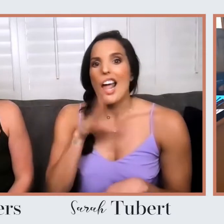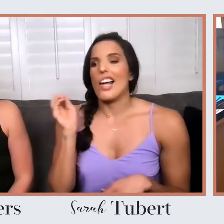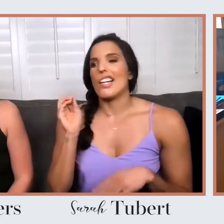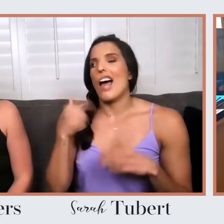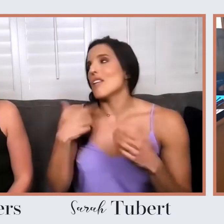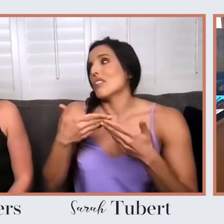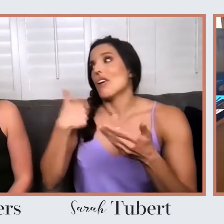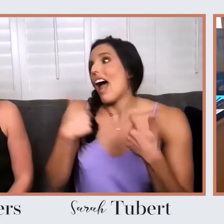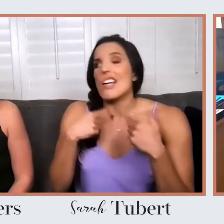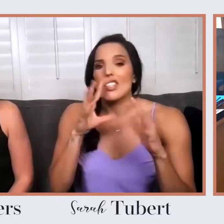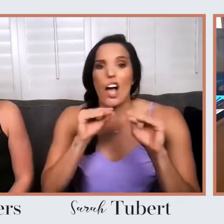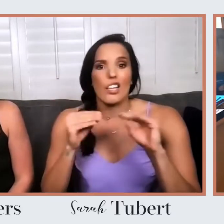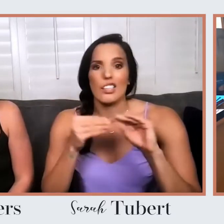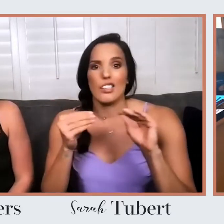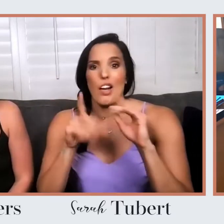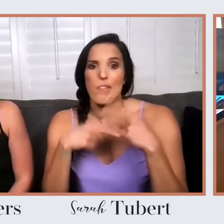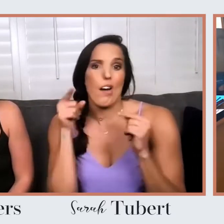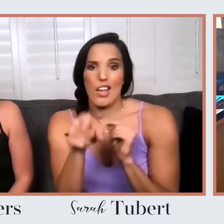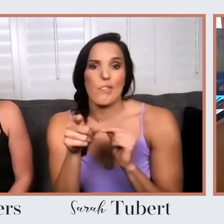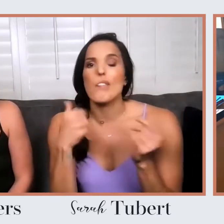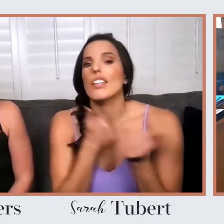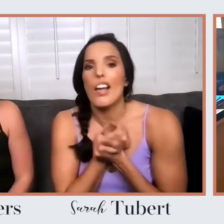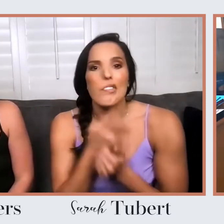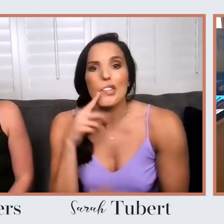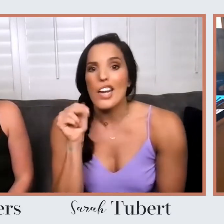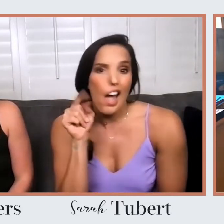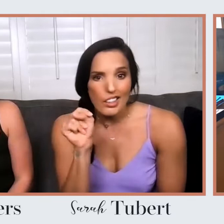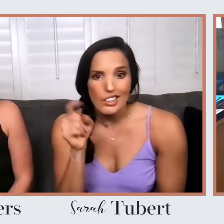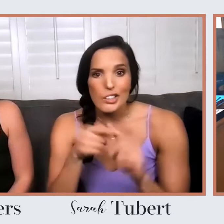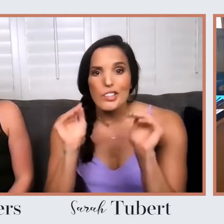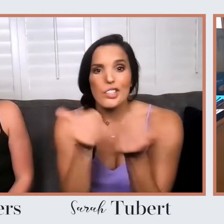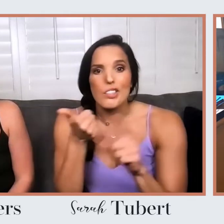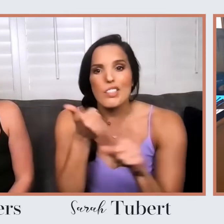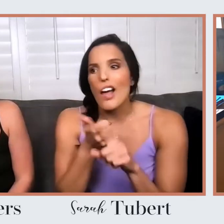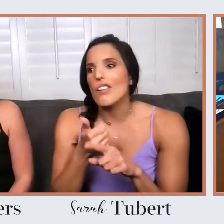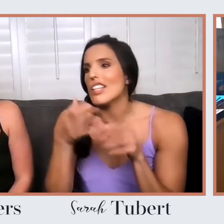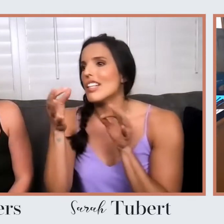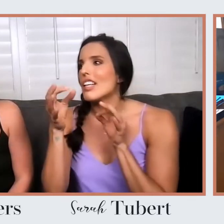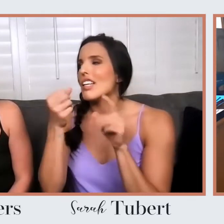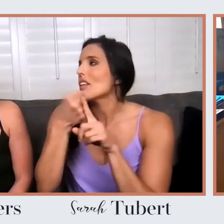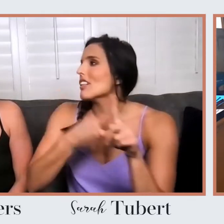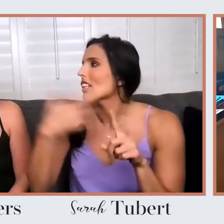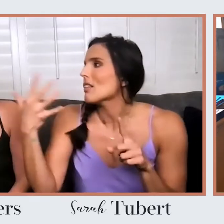and before I even talk about him, I would love for Nat to introduce himself and give us a little